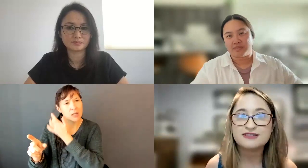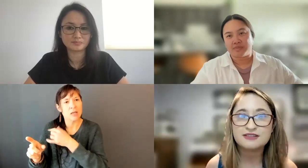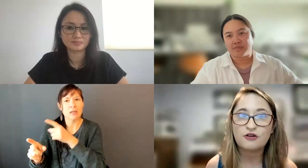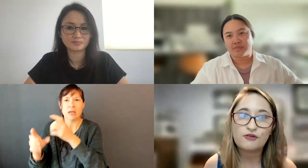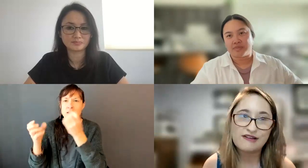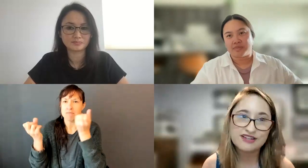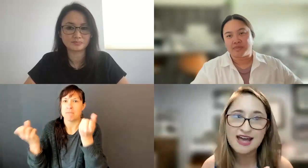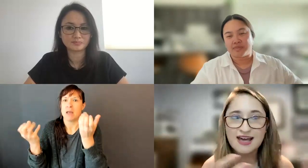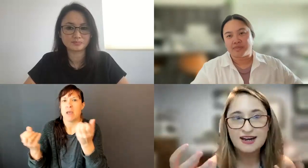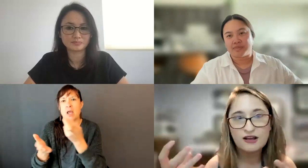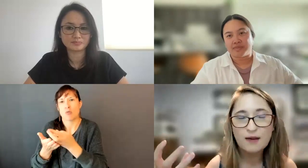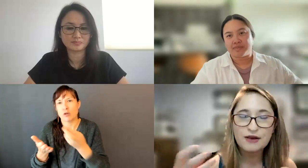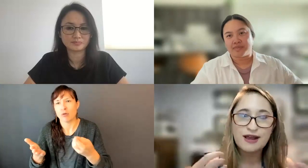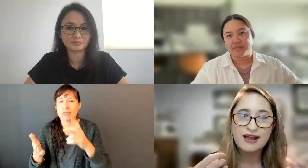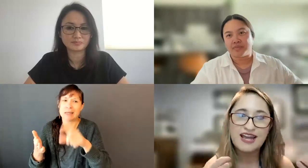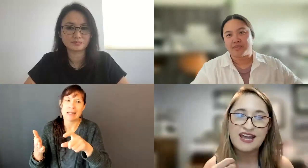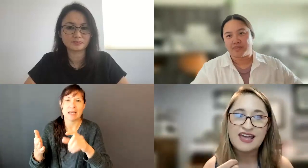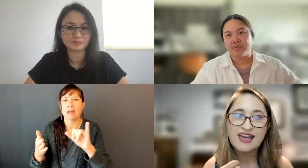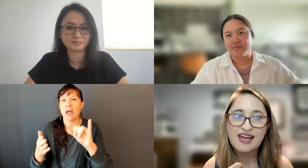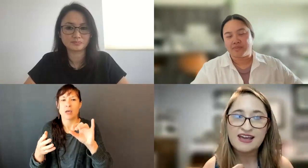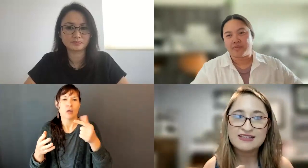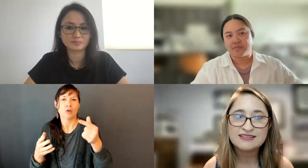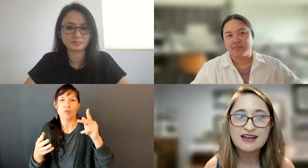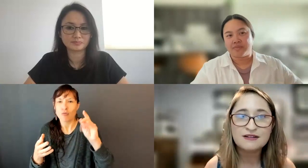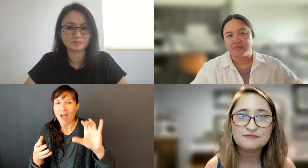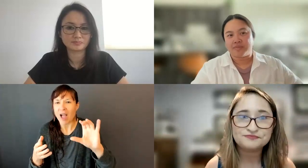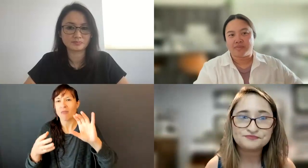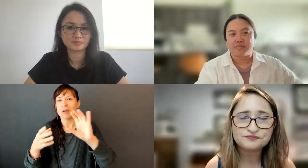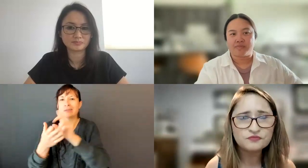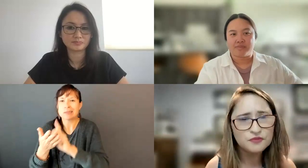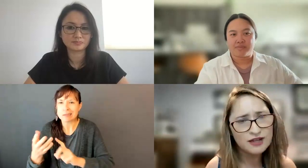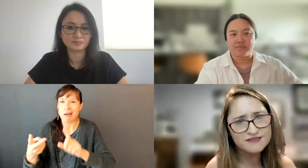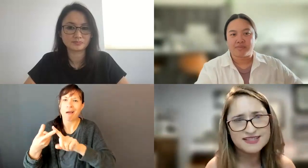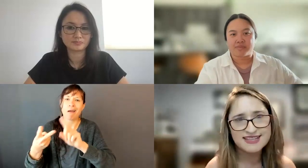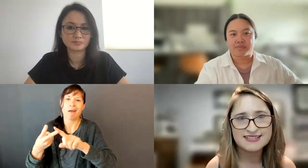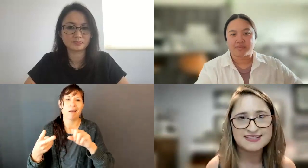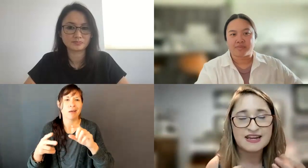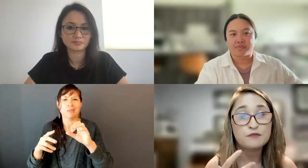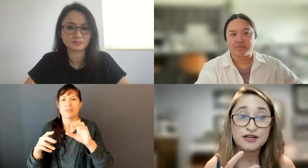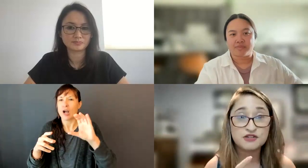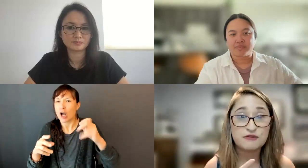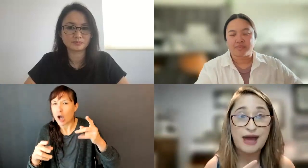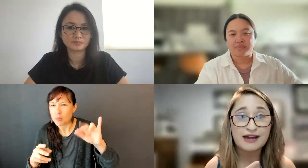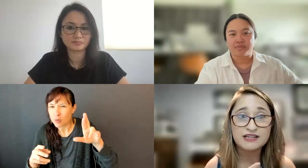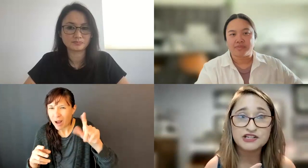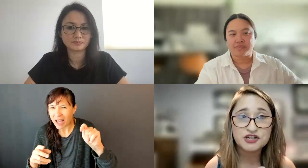So graphic design and copywriting and all of these things kind of put into a package.